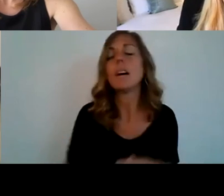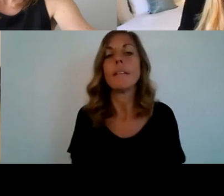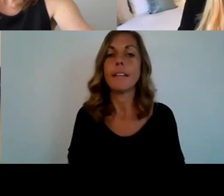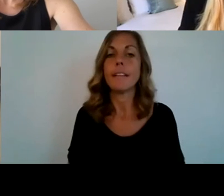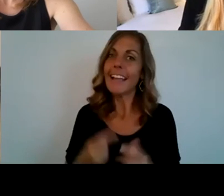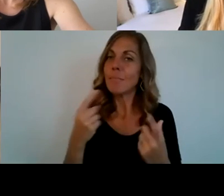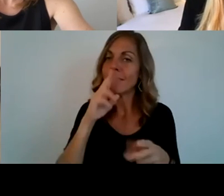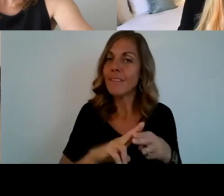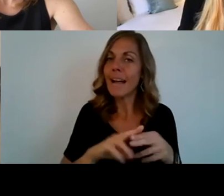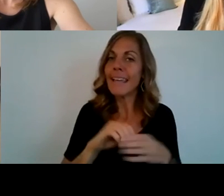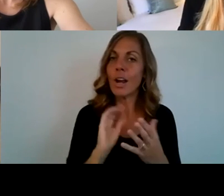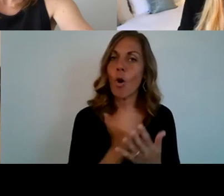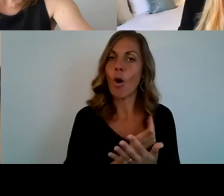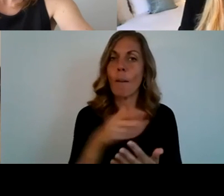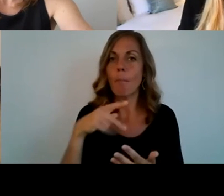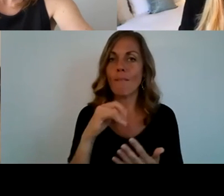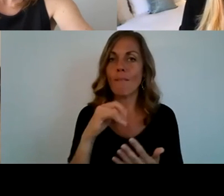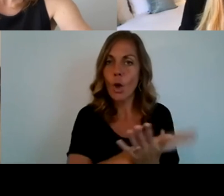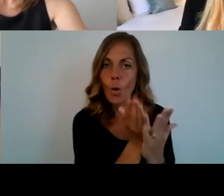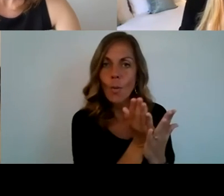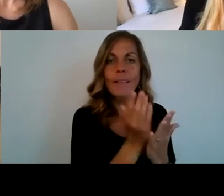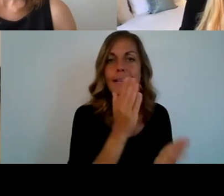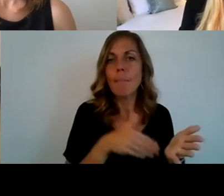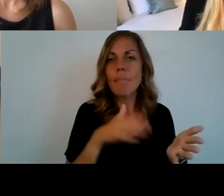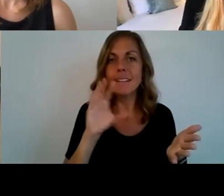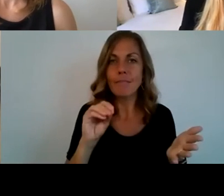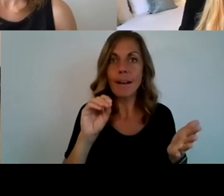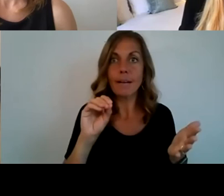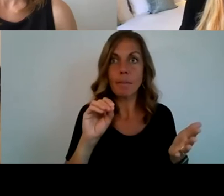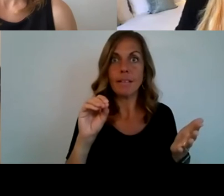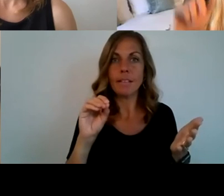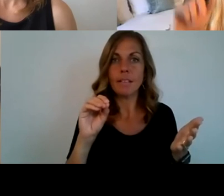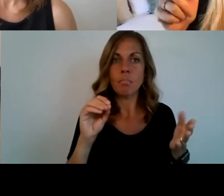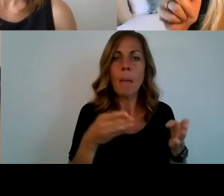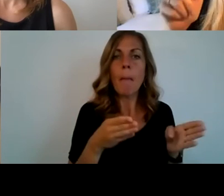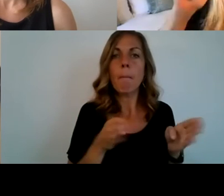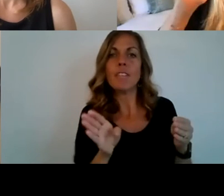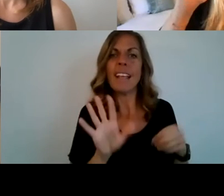within the portfolio have pivoted on their mission. Not changing their mission. But pivoting